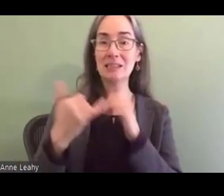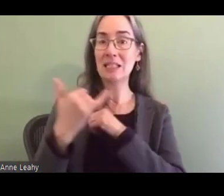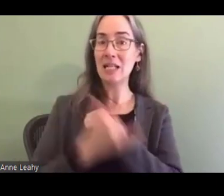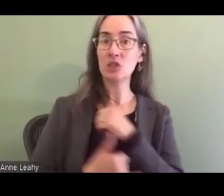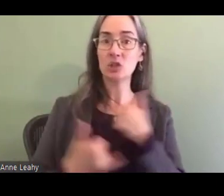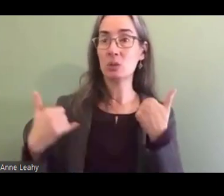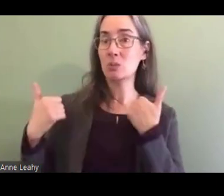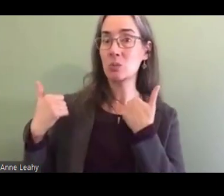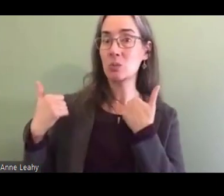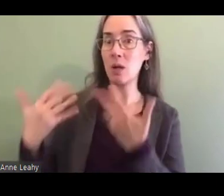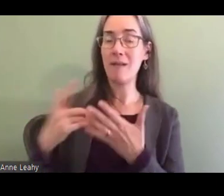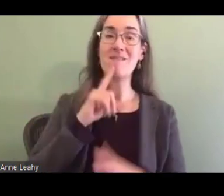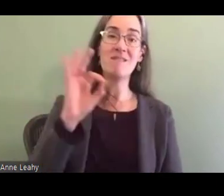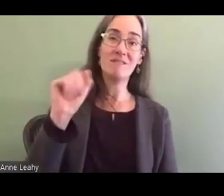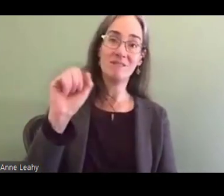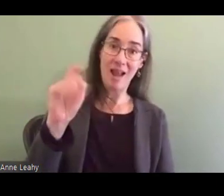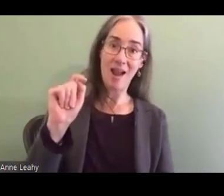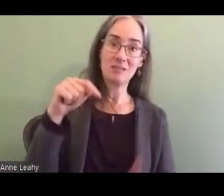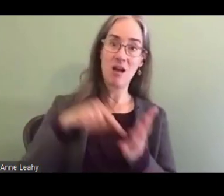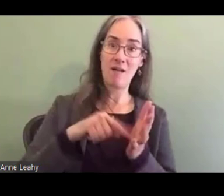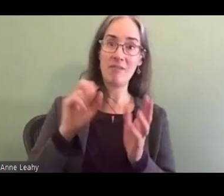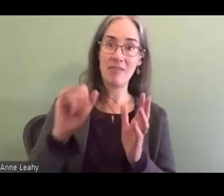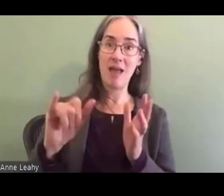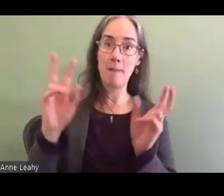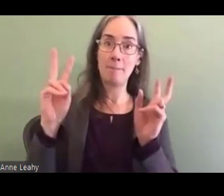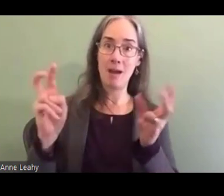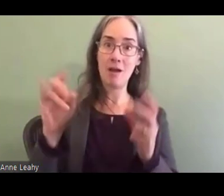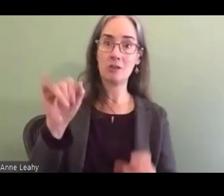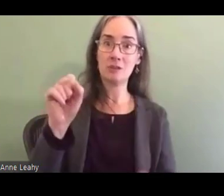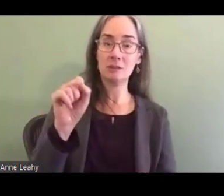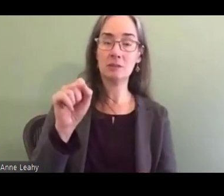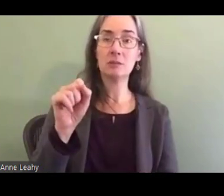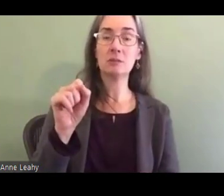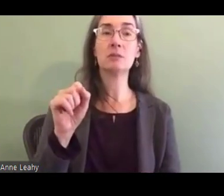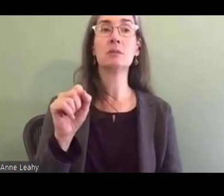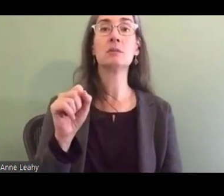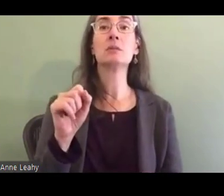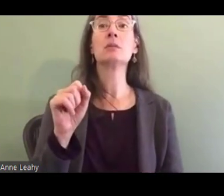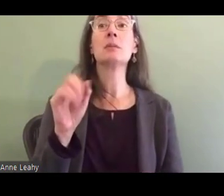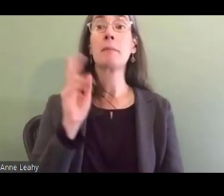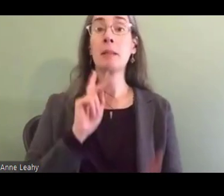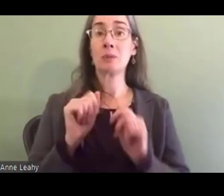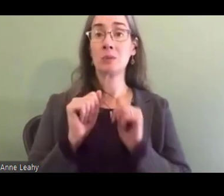The fact of the matter is, that people with disabilities